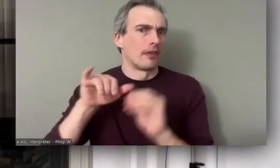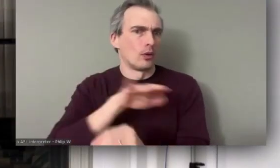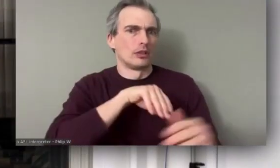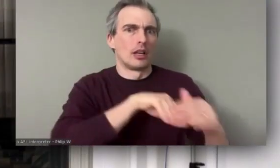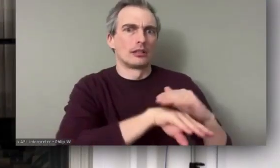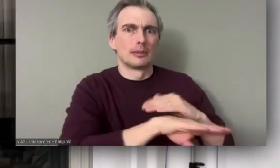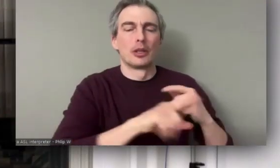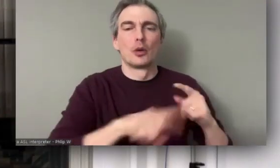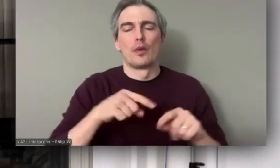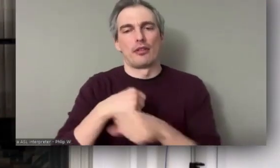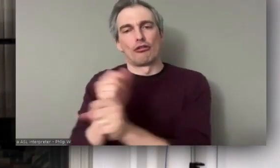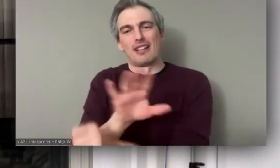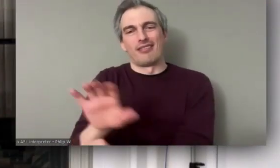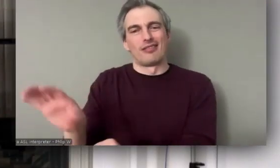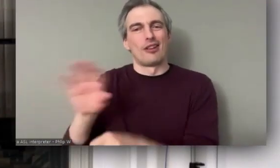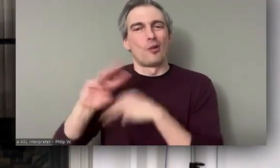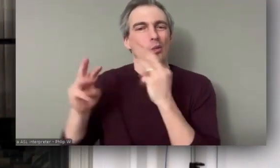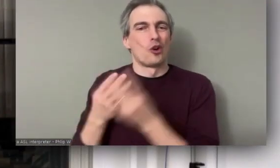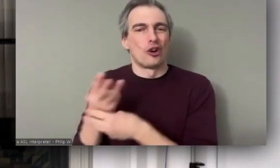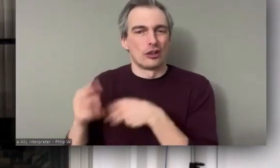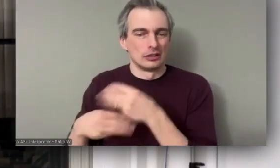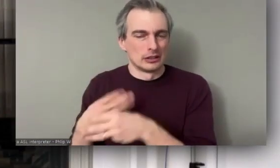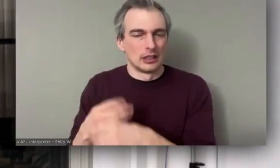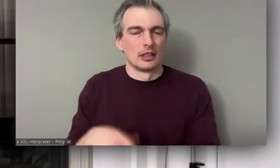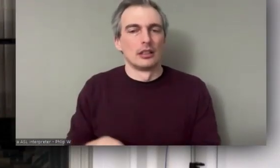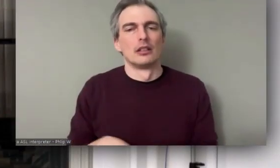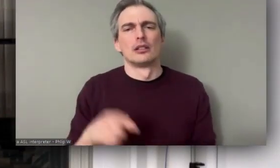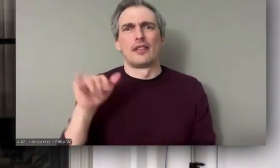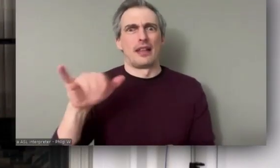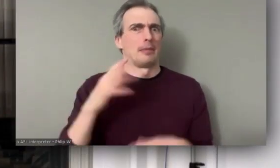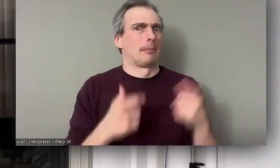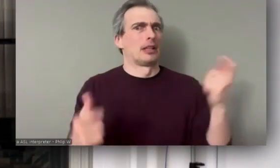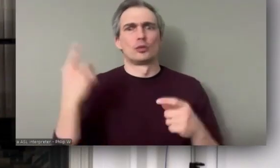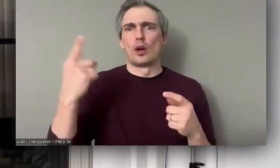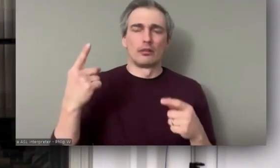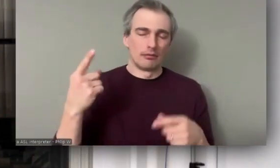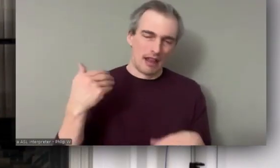Have documentation of a world that works. Have people learn from it.